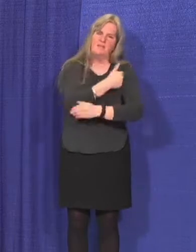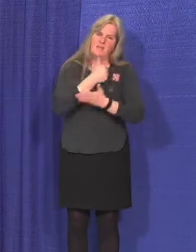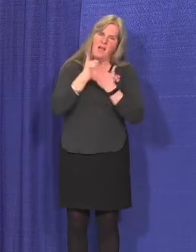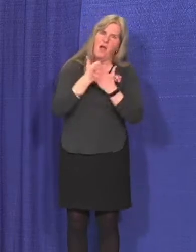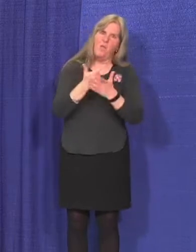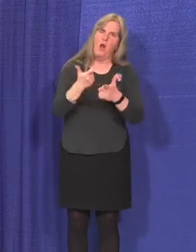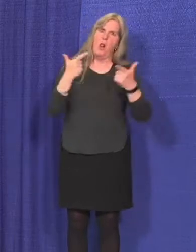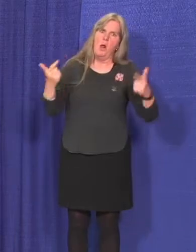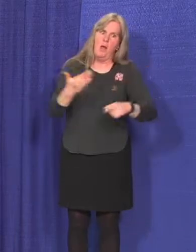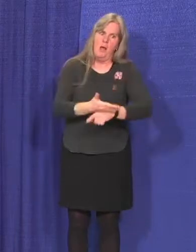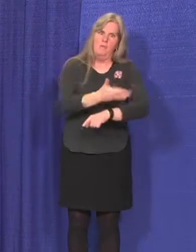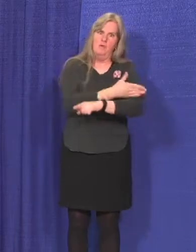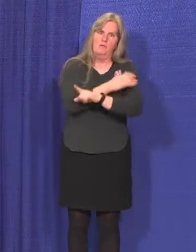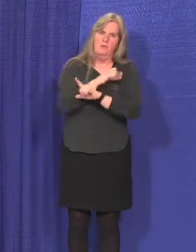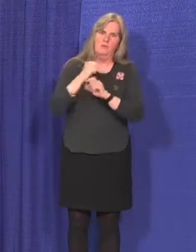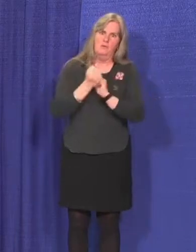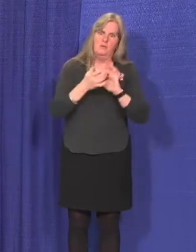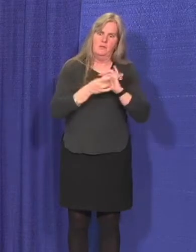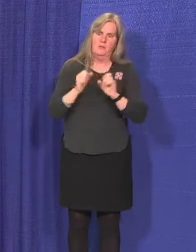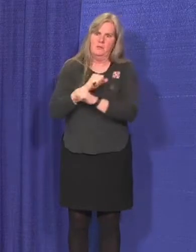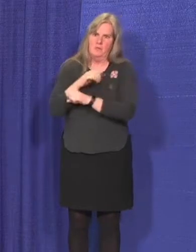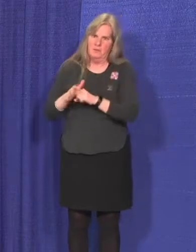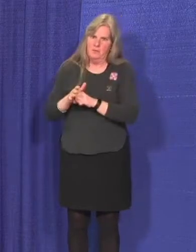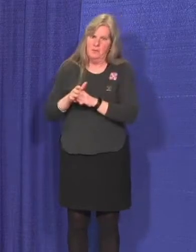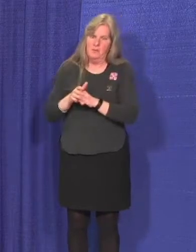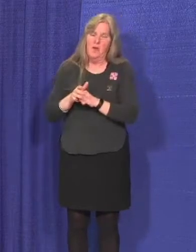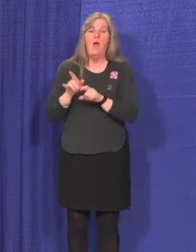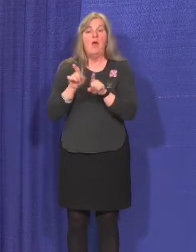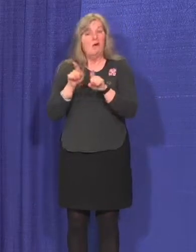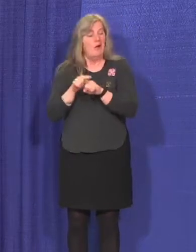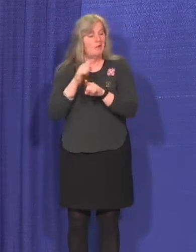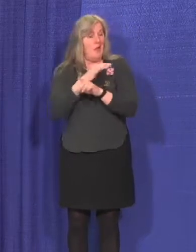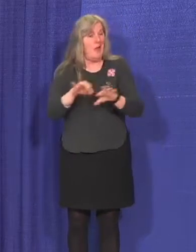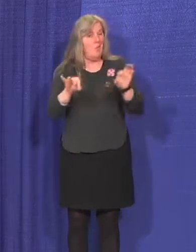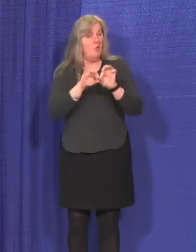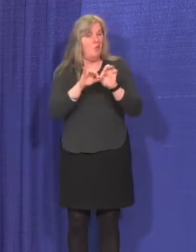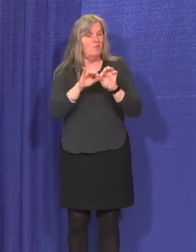These changes are only possible because of the response Yukoners